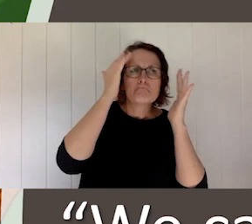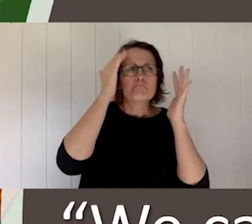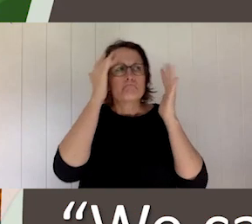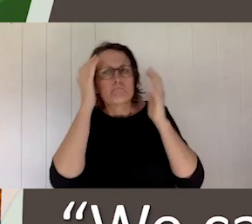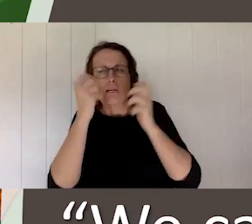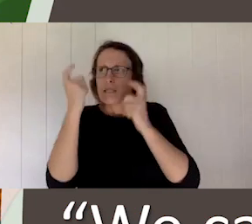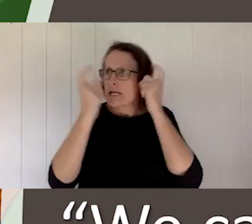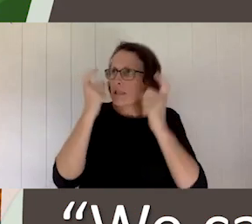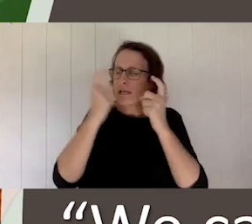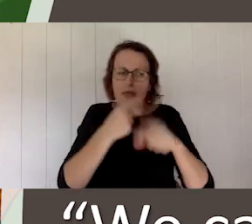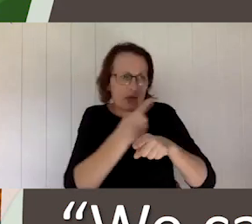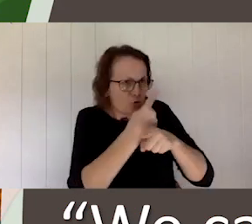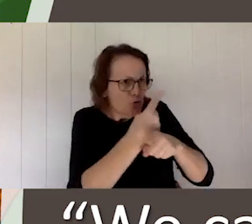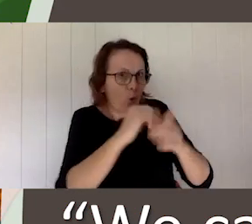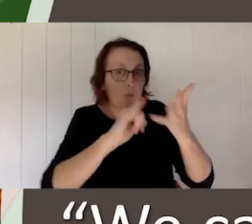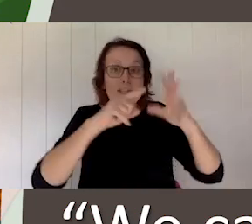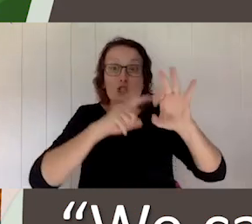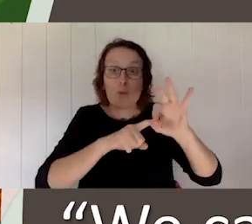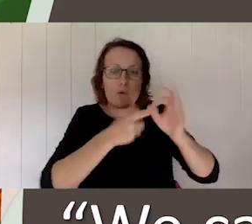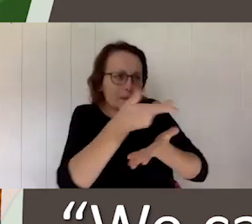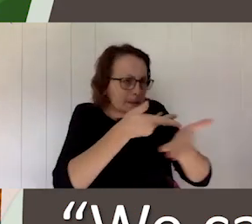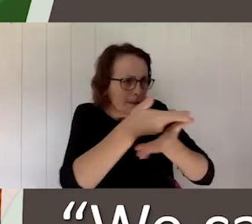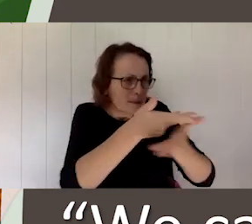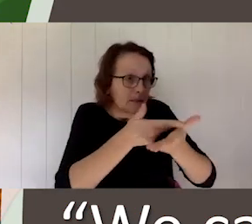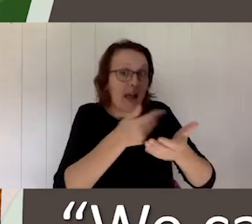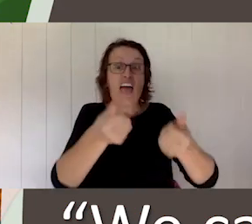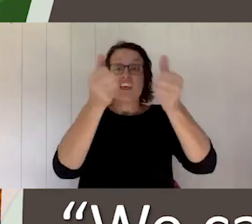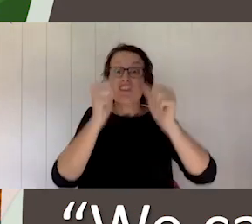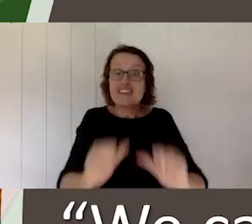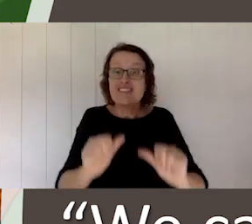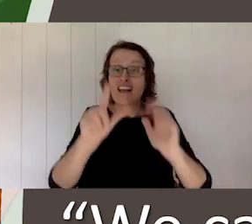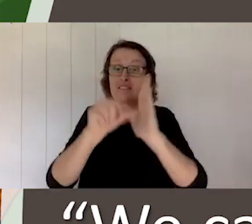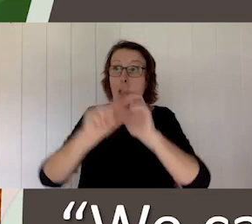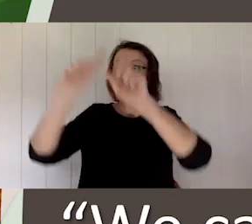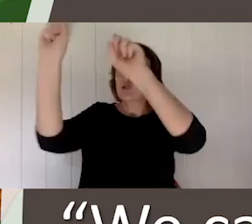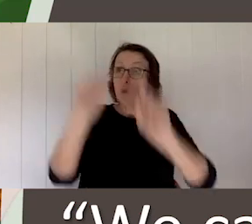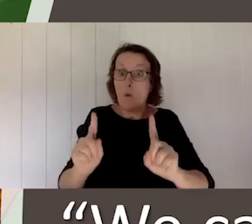a plan. The next storm rolled around, and the monkey walked over